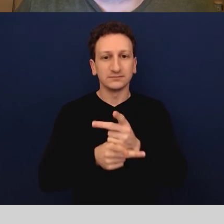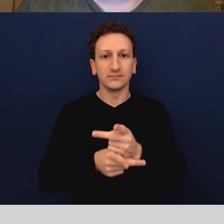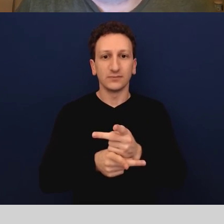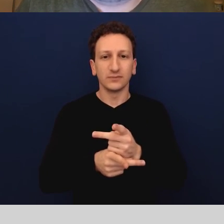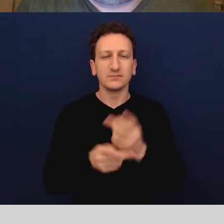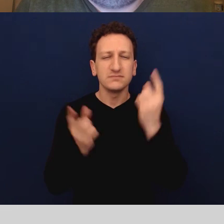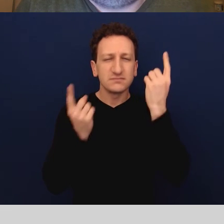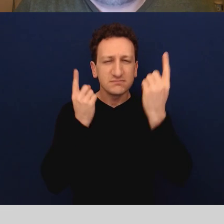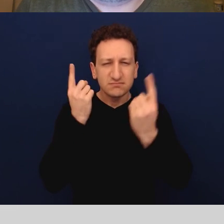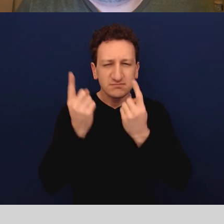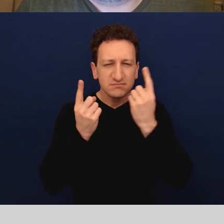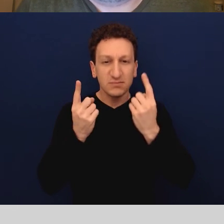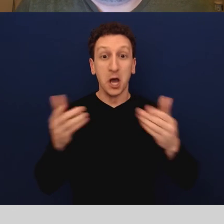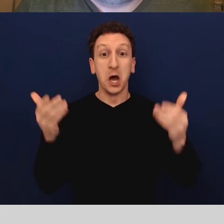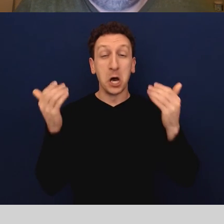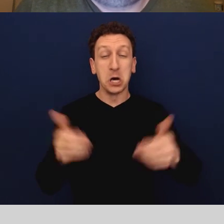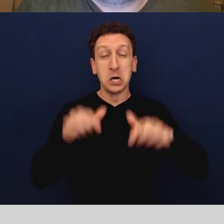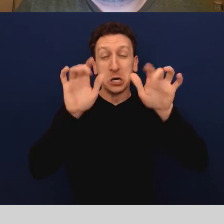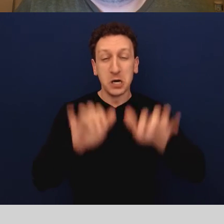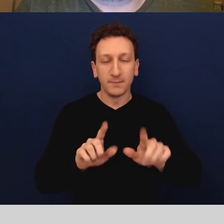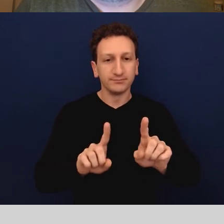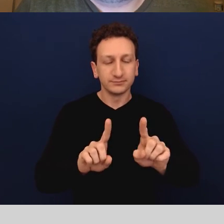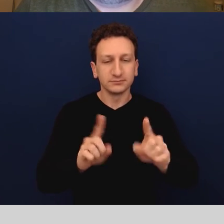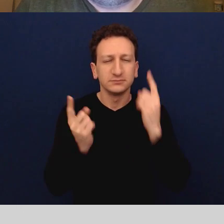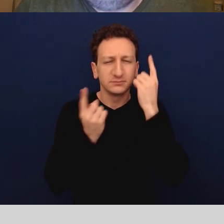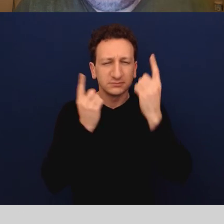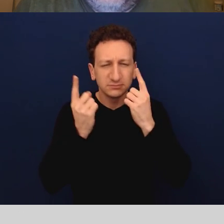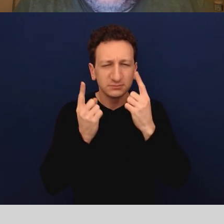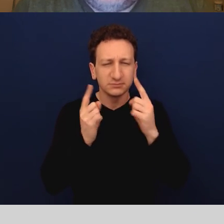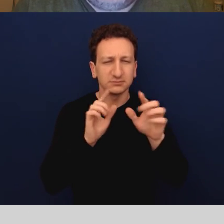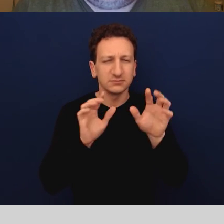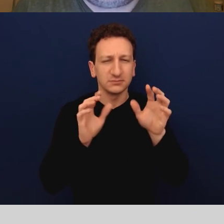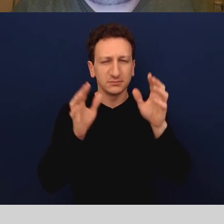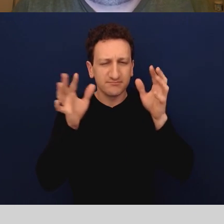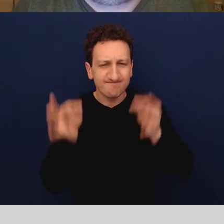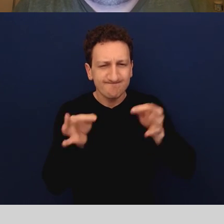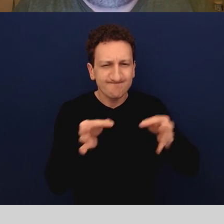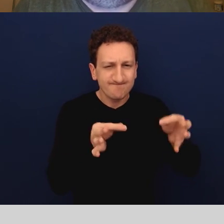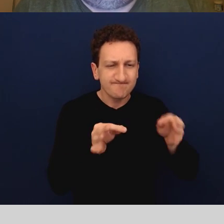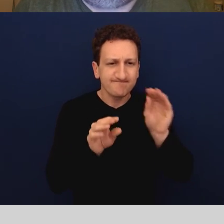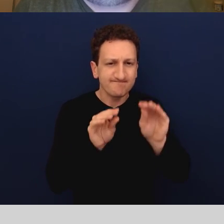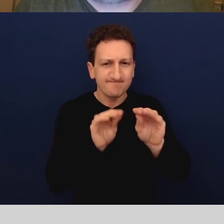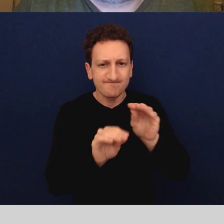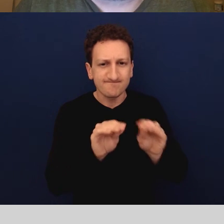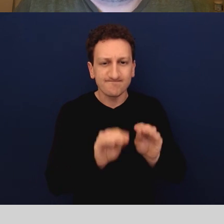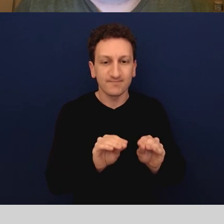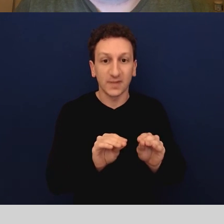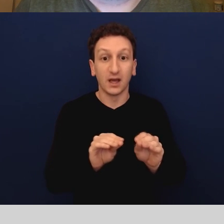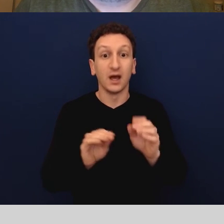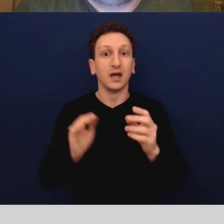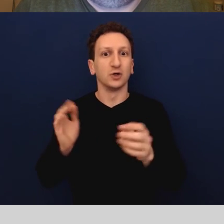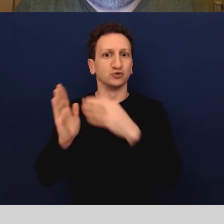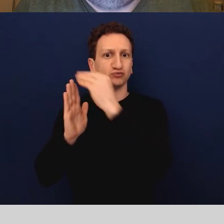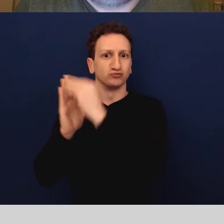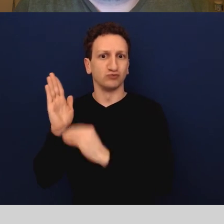think carefully, document carefully, apply a little bit of thought and mindfulness,